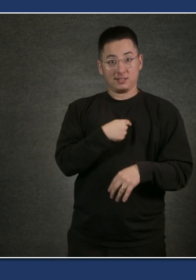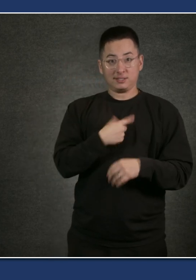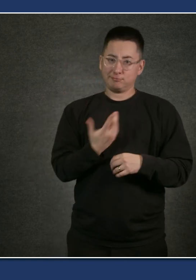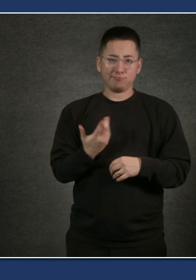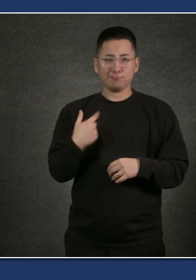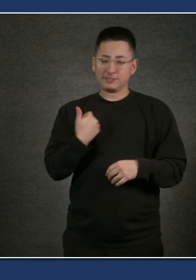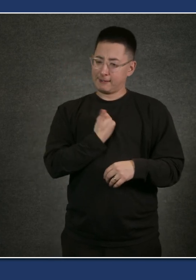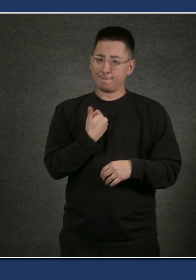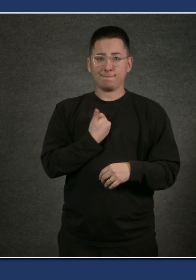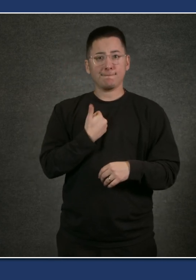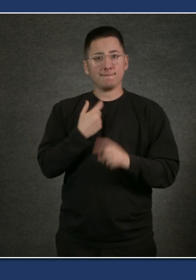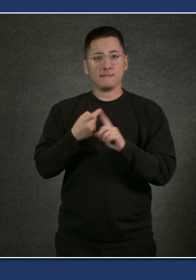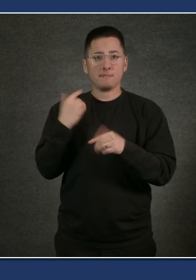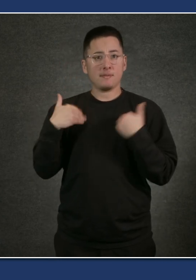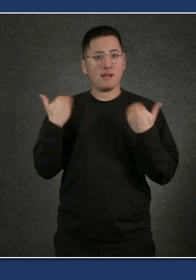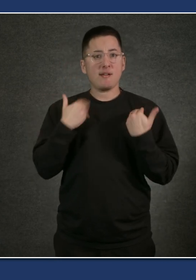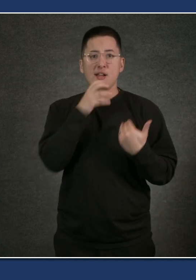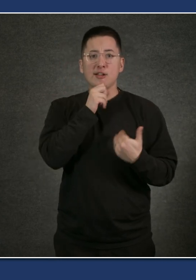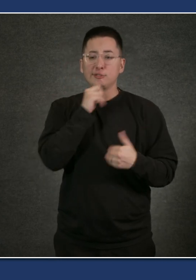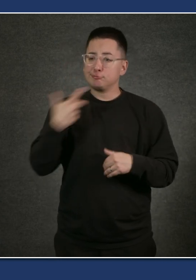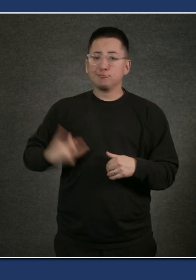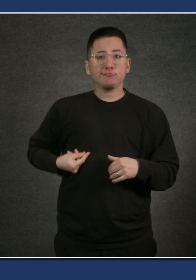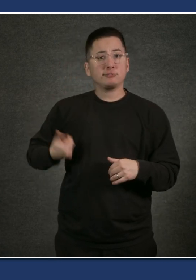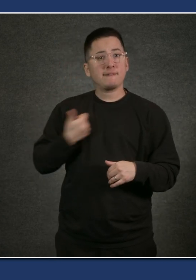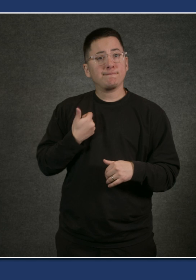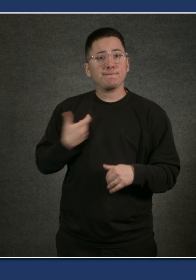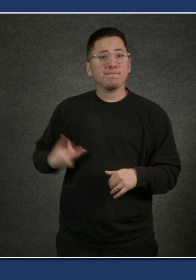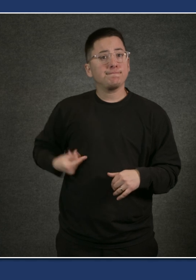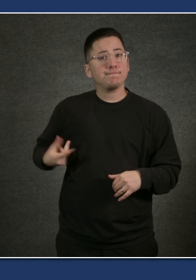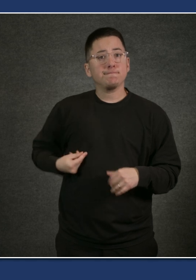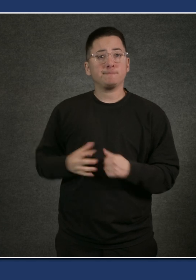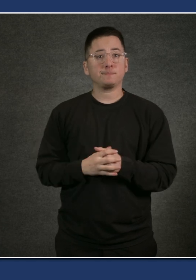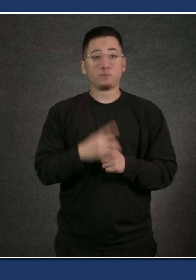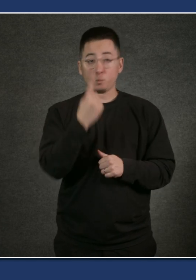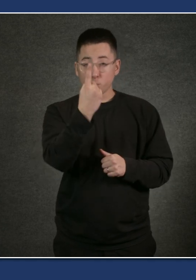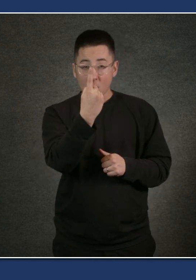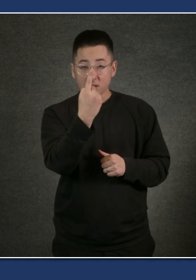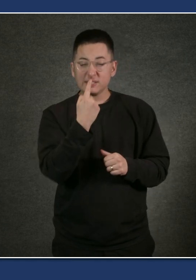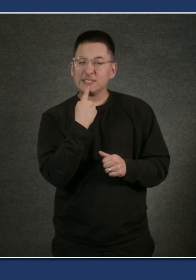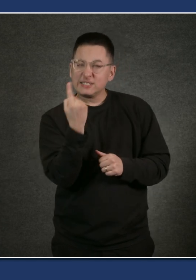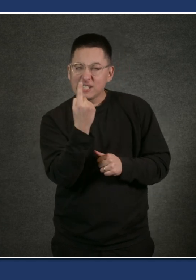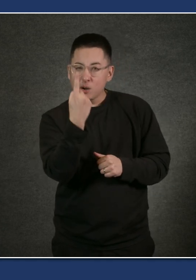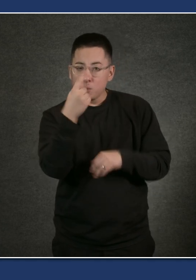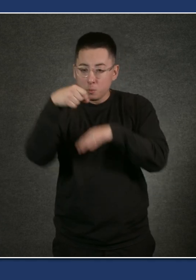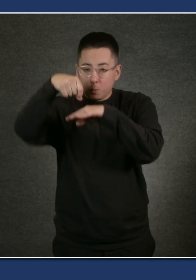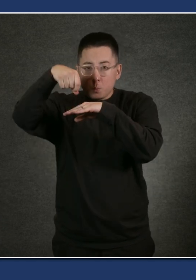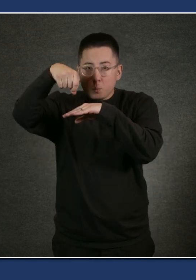Meanwhile, many of us have been managing our doses from a young age.